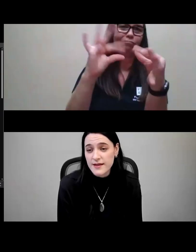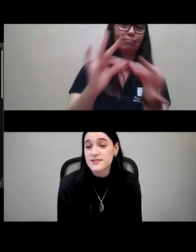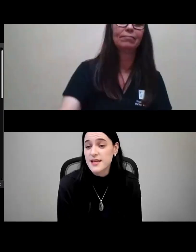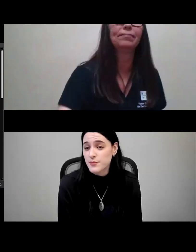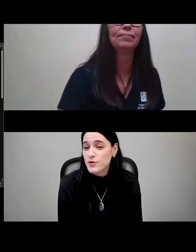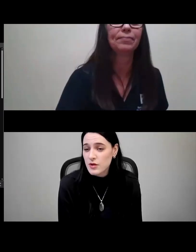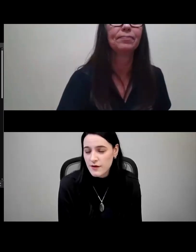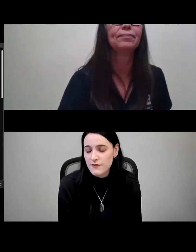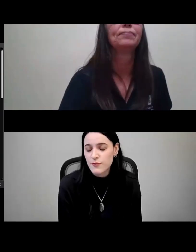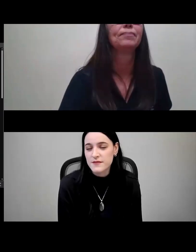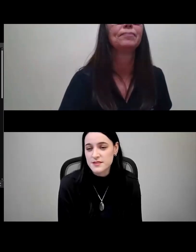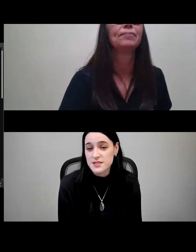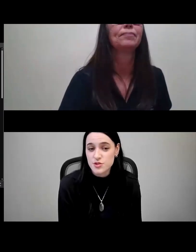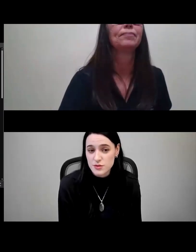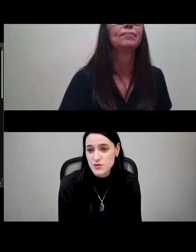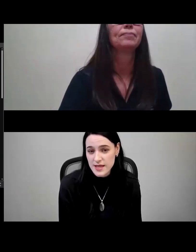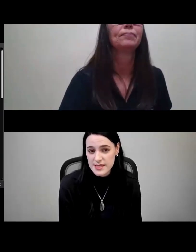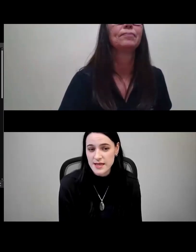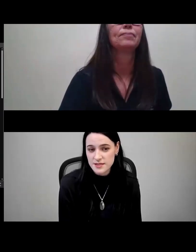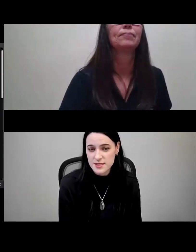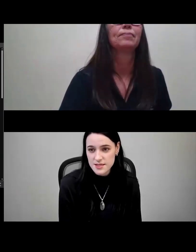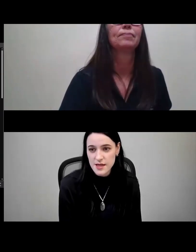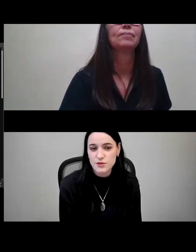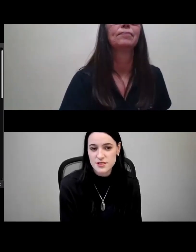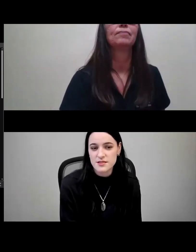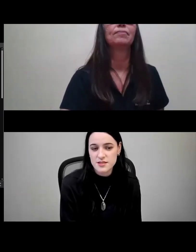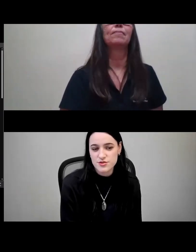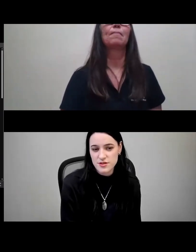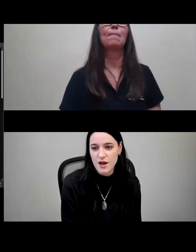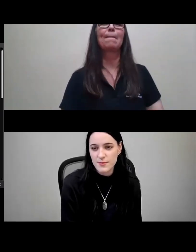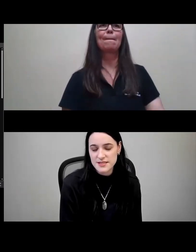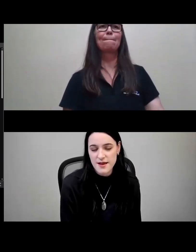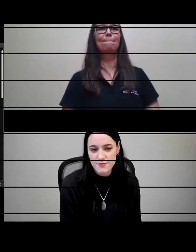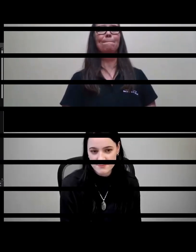great example of what the teacher was doing in that lesson. And we'll see the teacher's comments now.